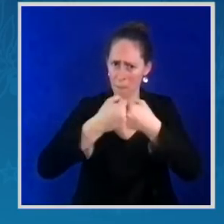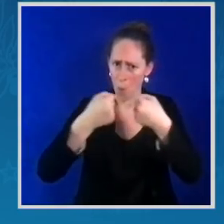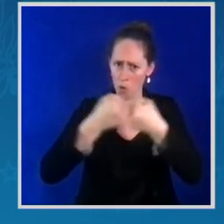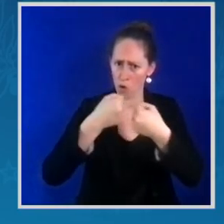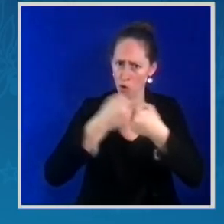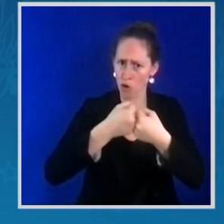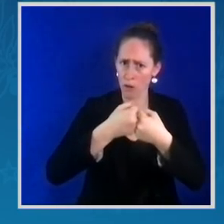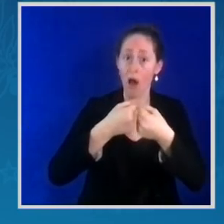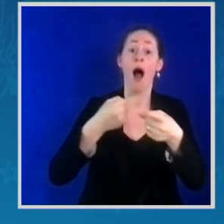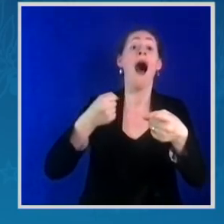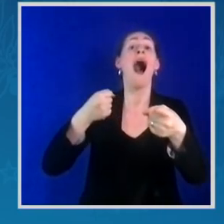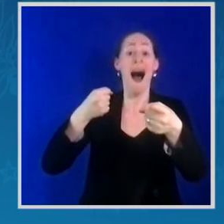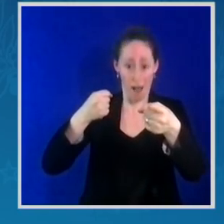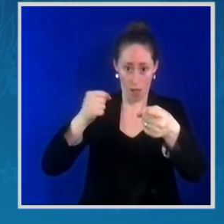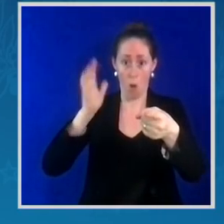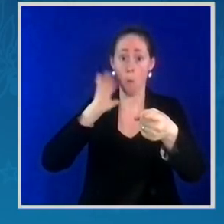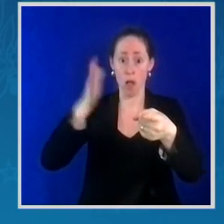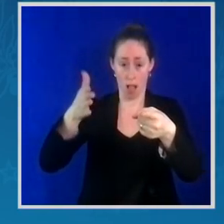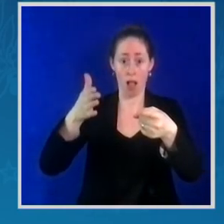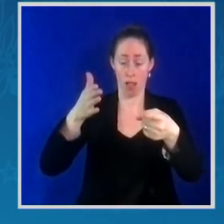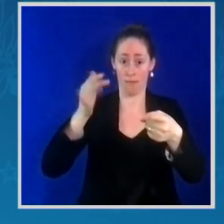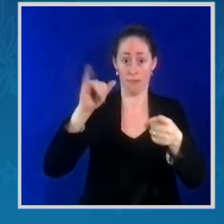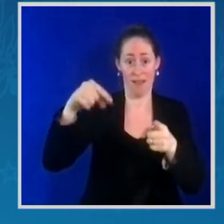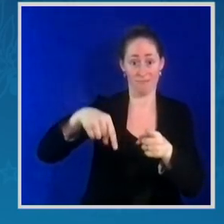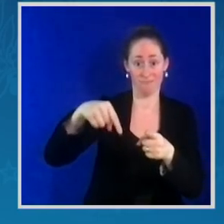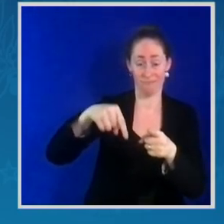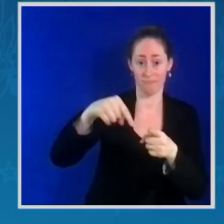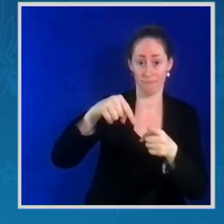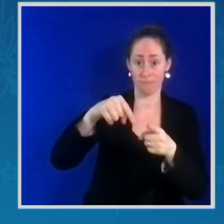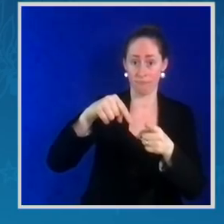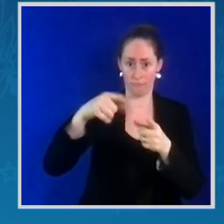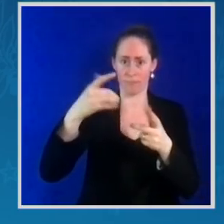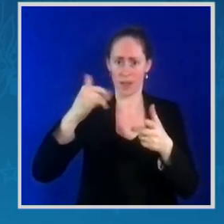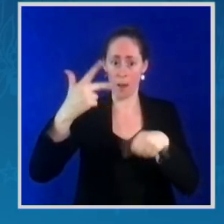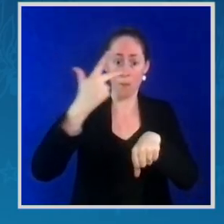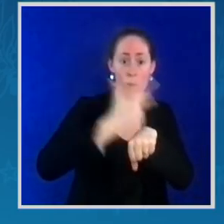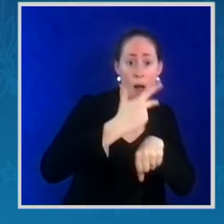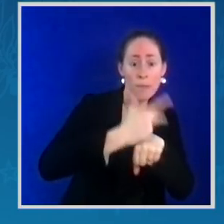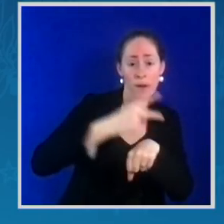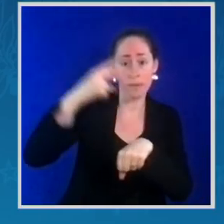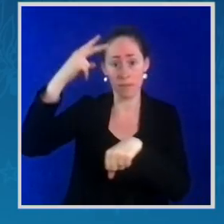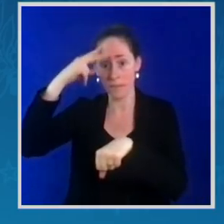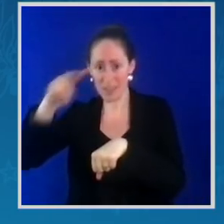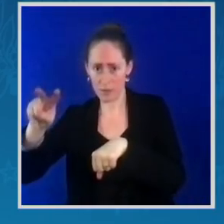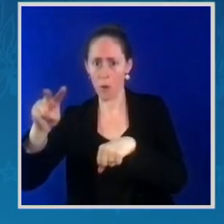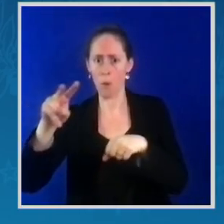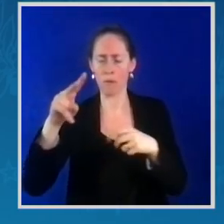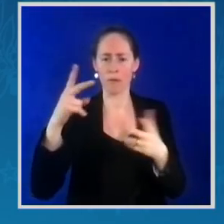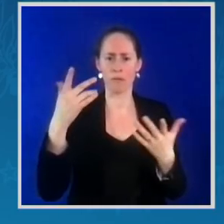helped shift your thinking on that position in particular? And now that you've seen the root causes of migration